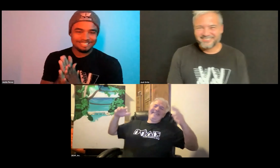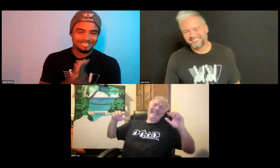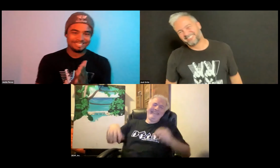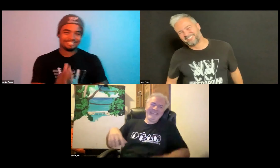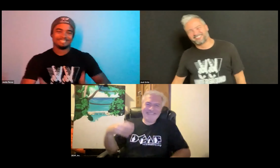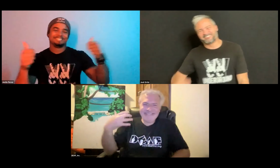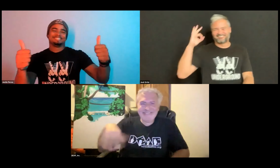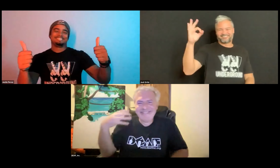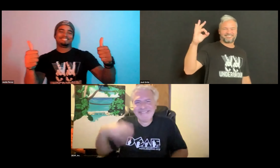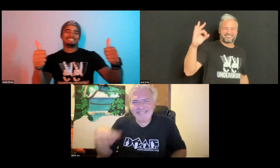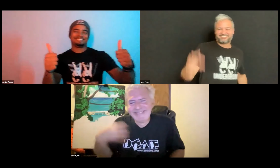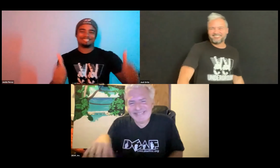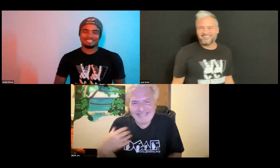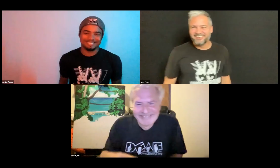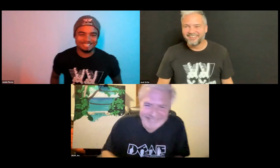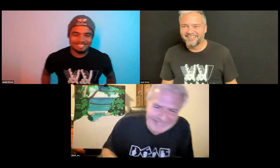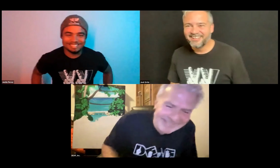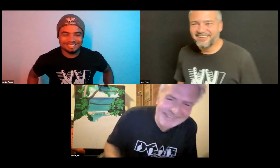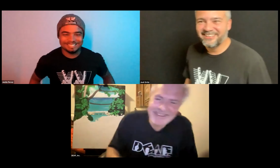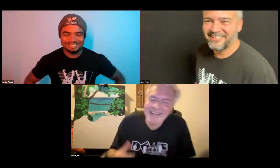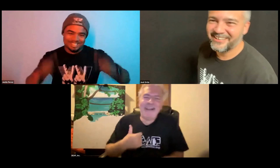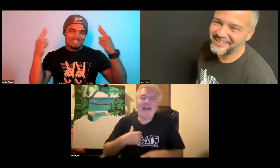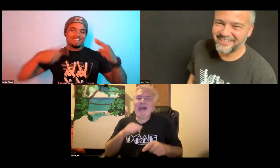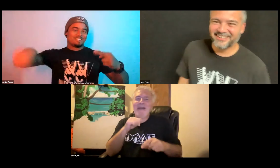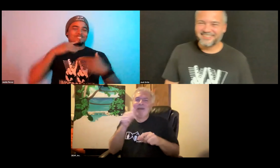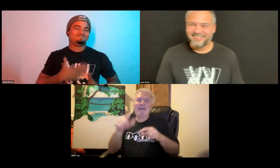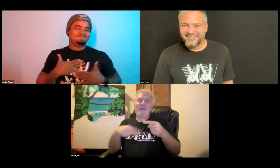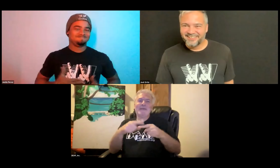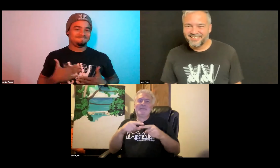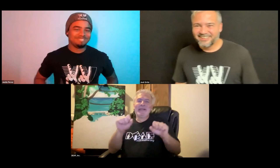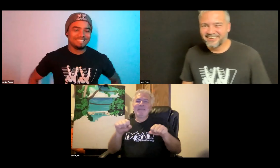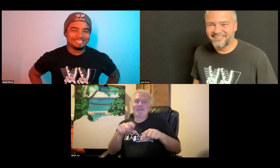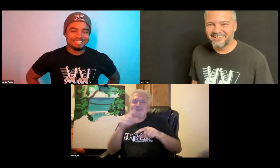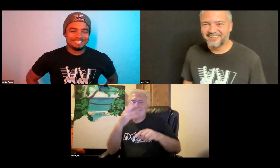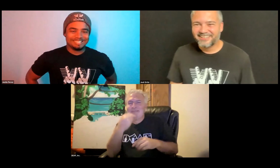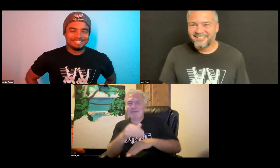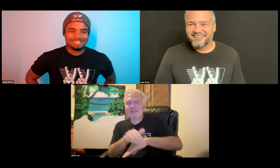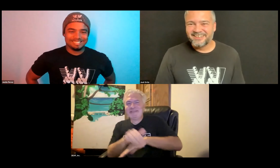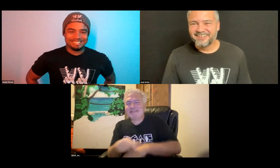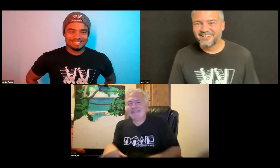Let's give them a big round of applause! Oh, my gosh.